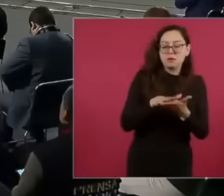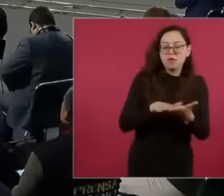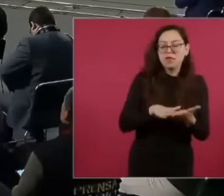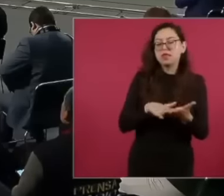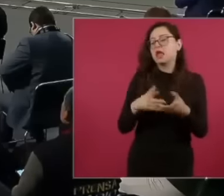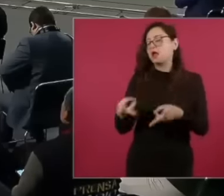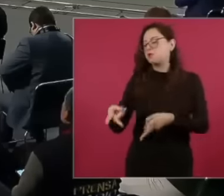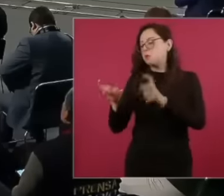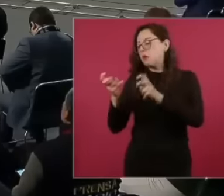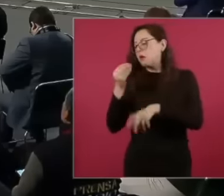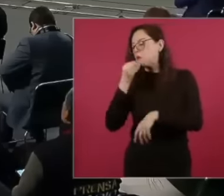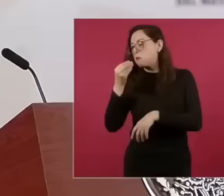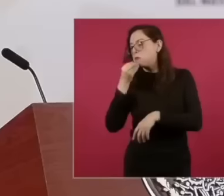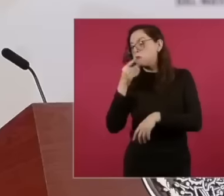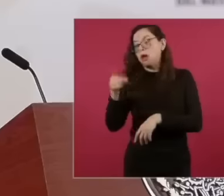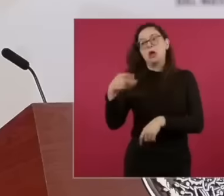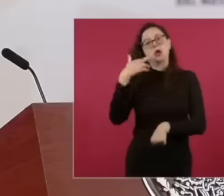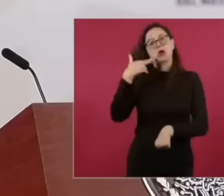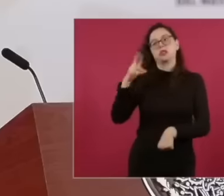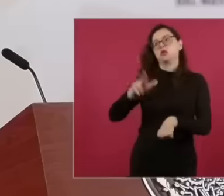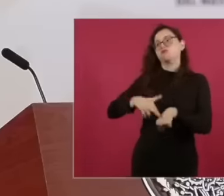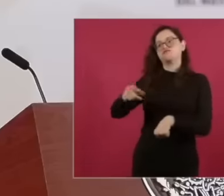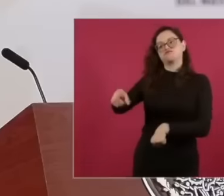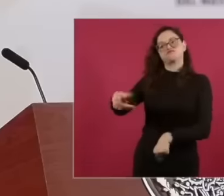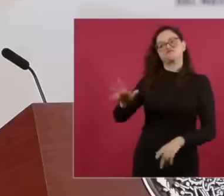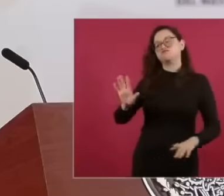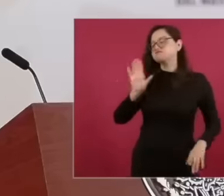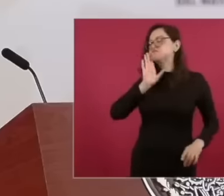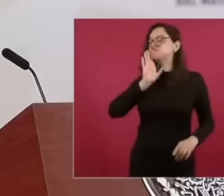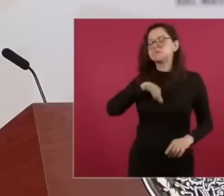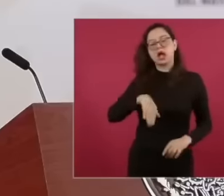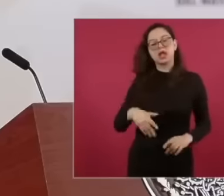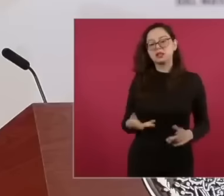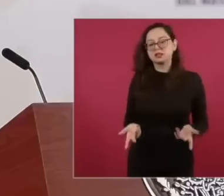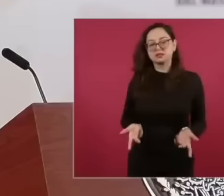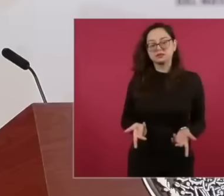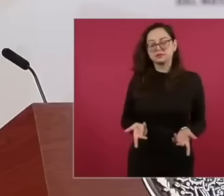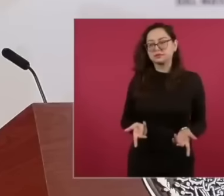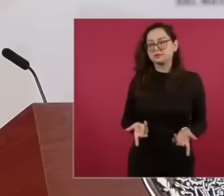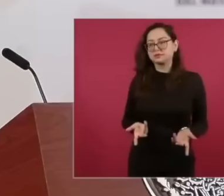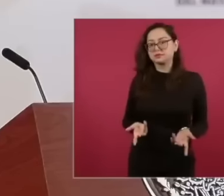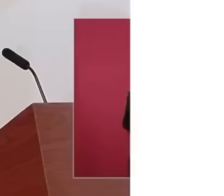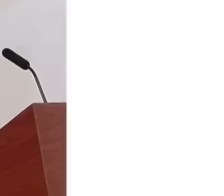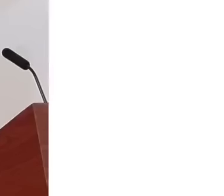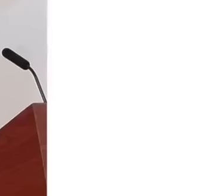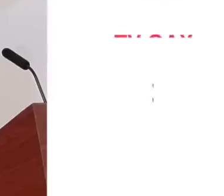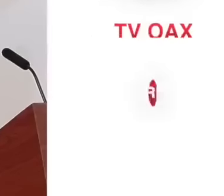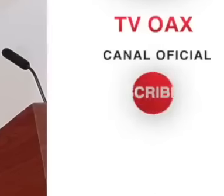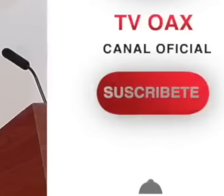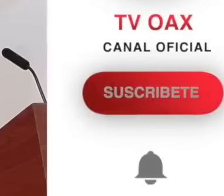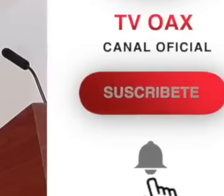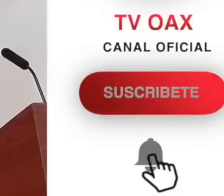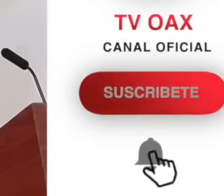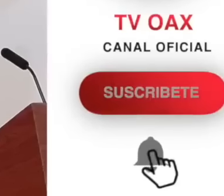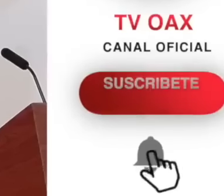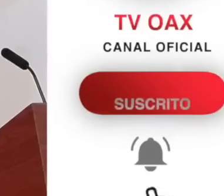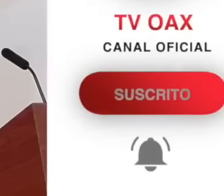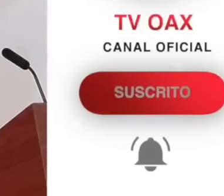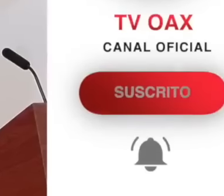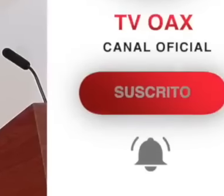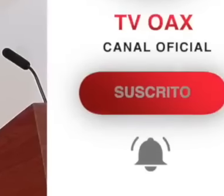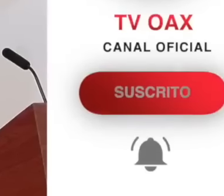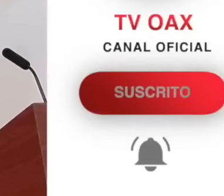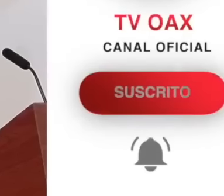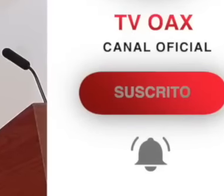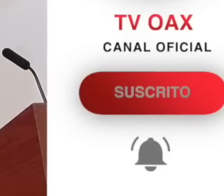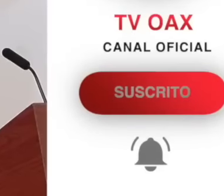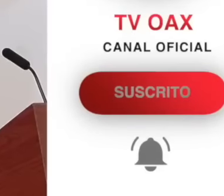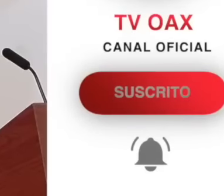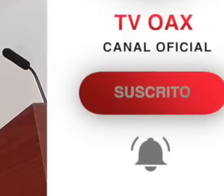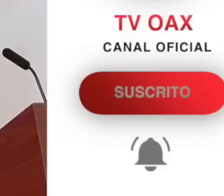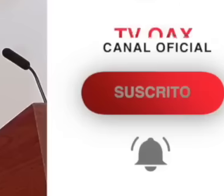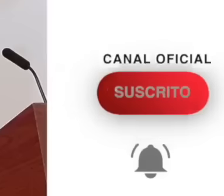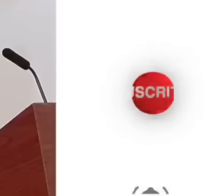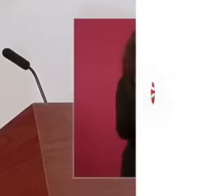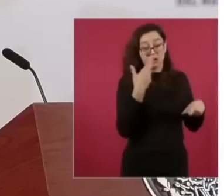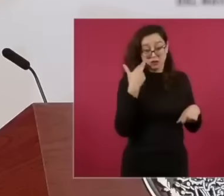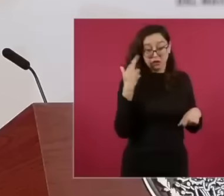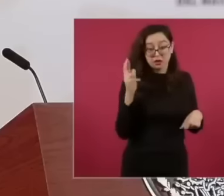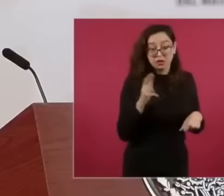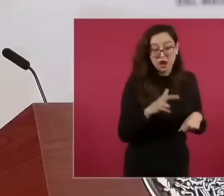market I always say that and those who looted the country were called businessmen